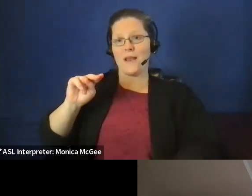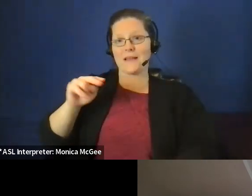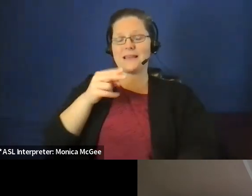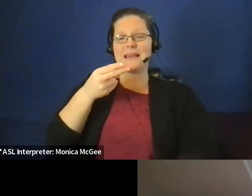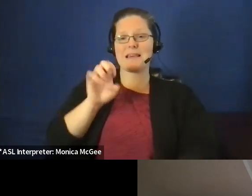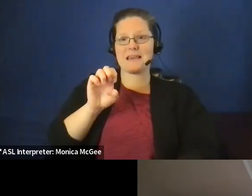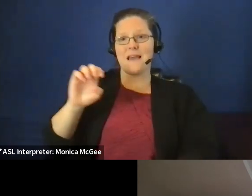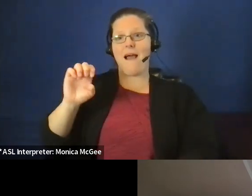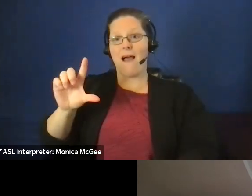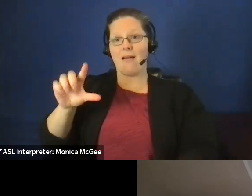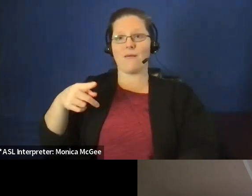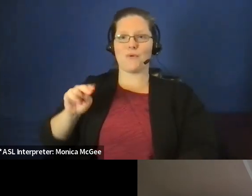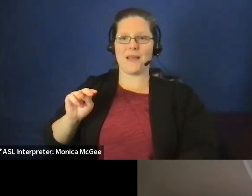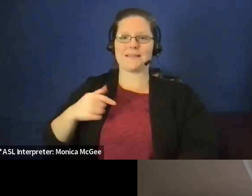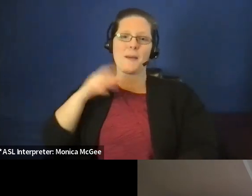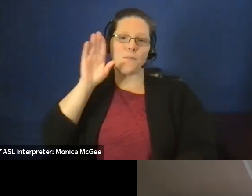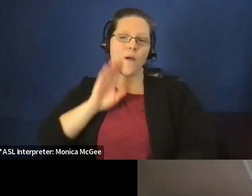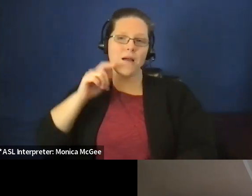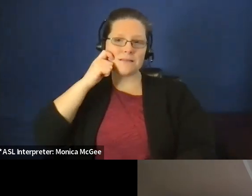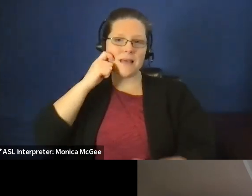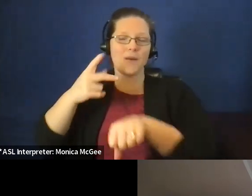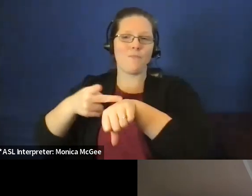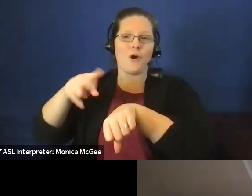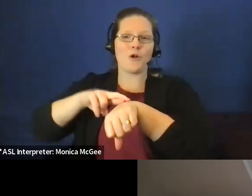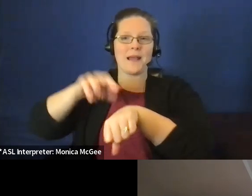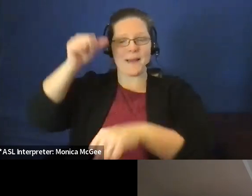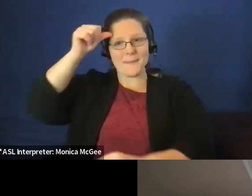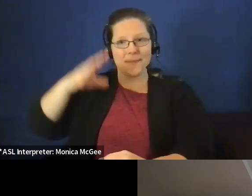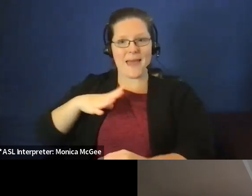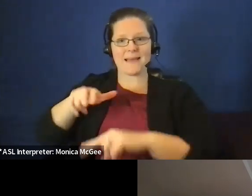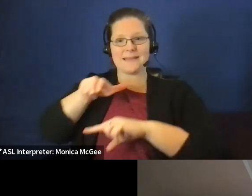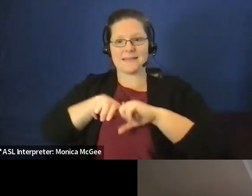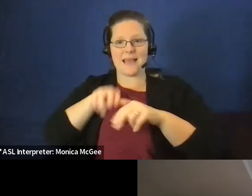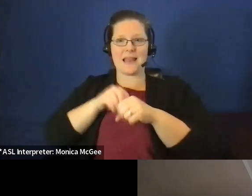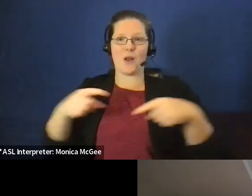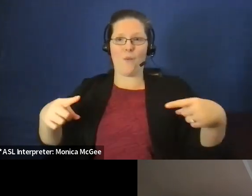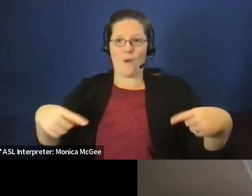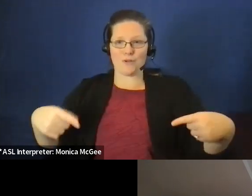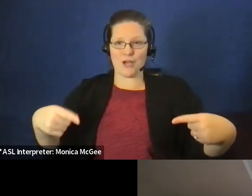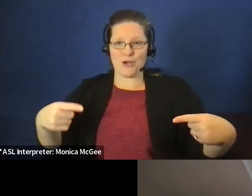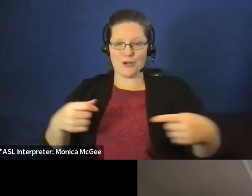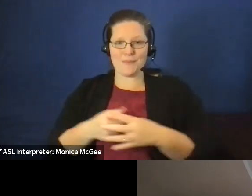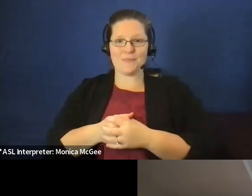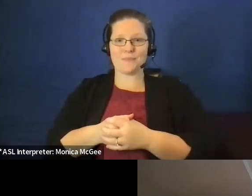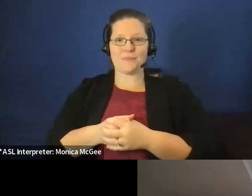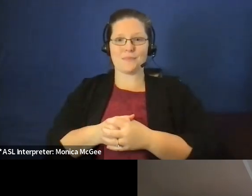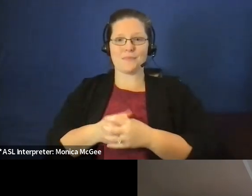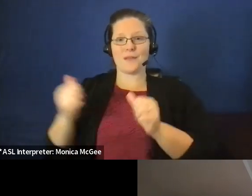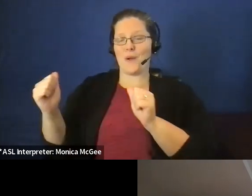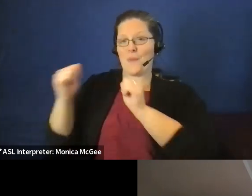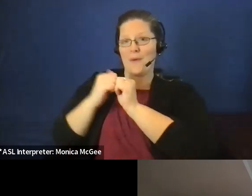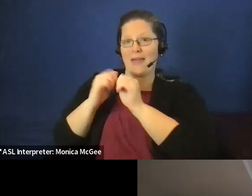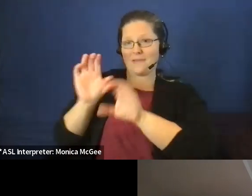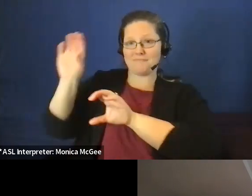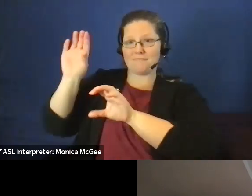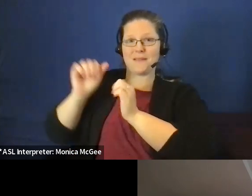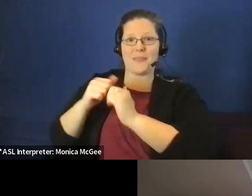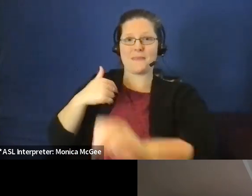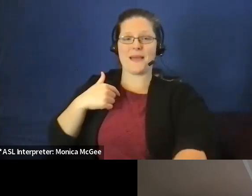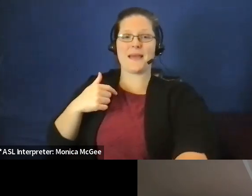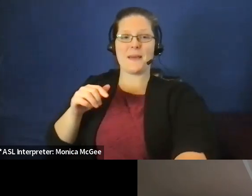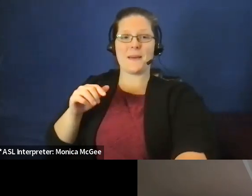am a board member with APRIL and